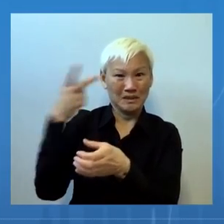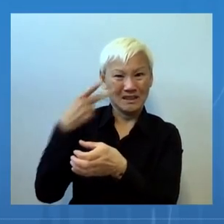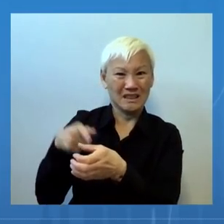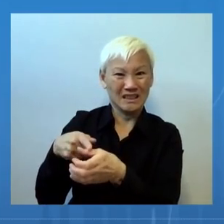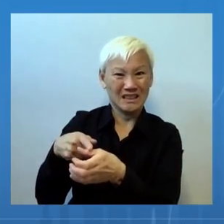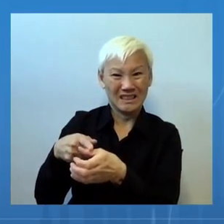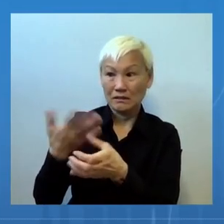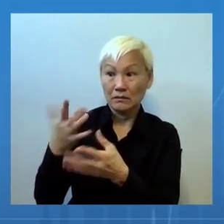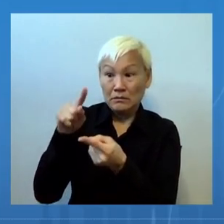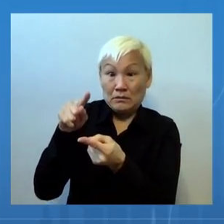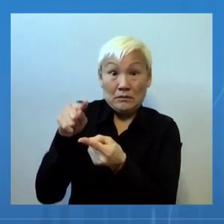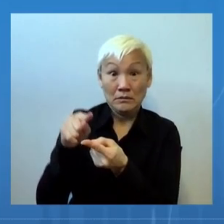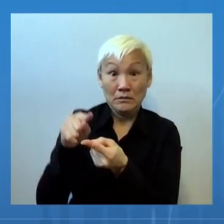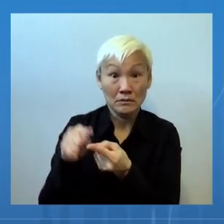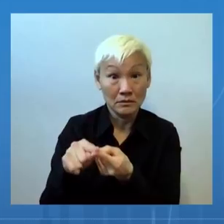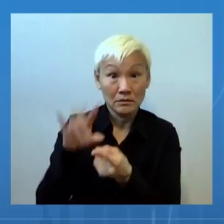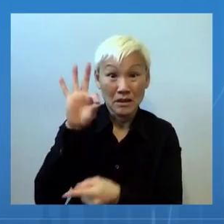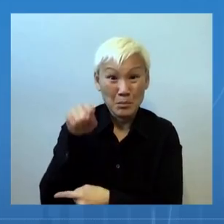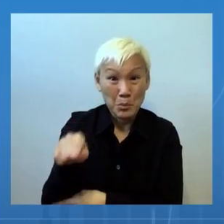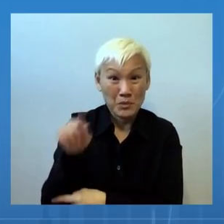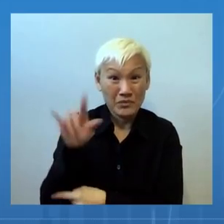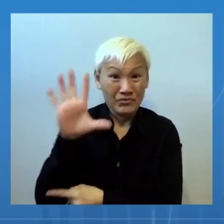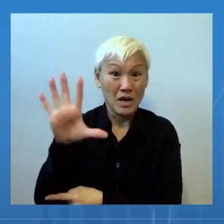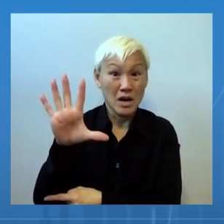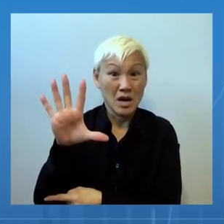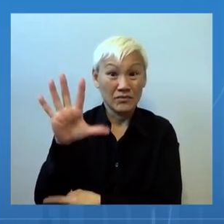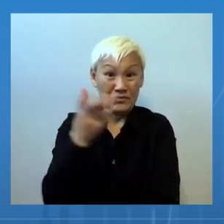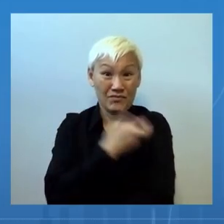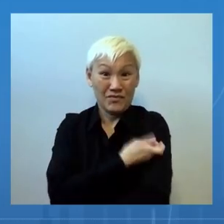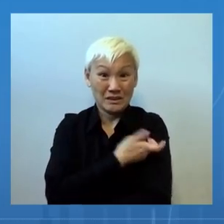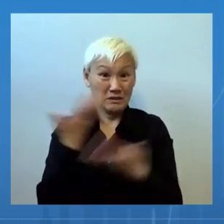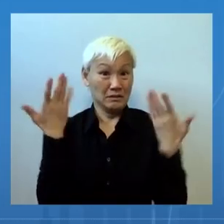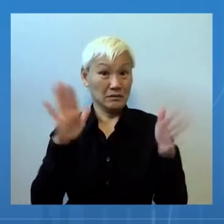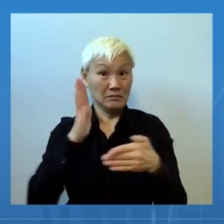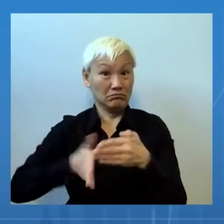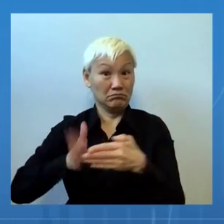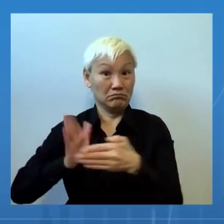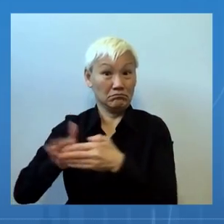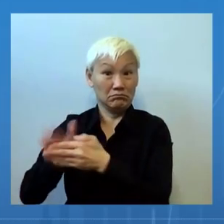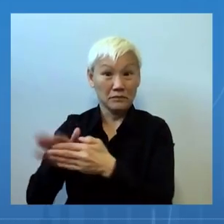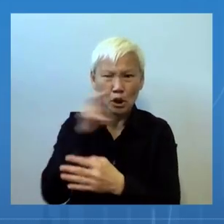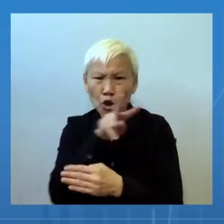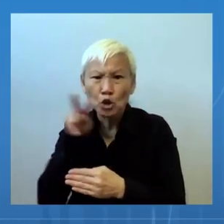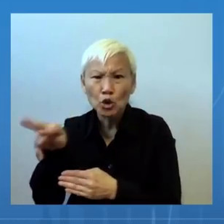among those who are vaccinated. And take a look at what you get when you get the extra third boost --